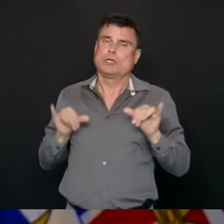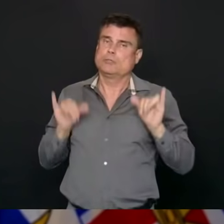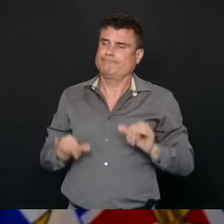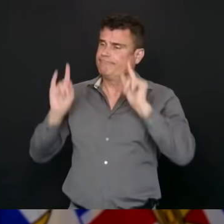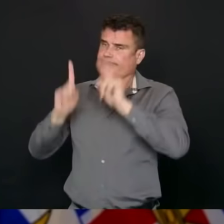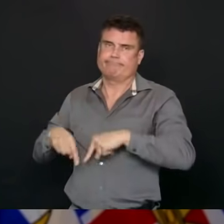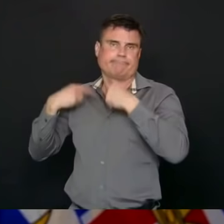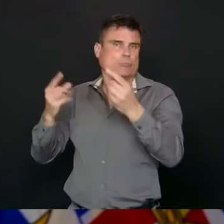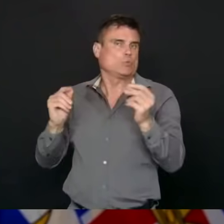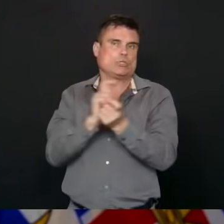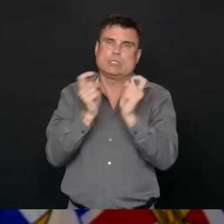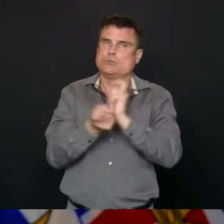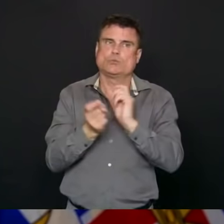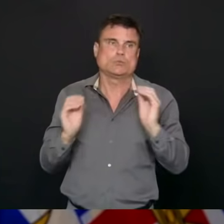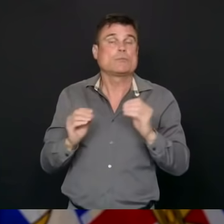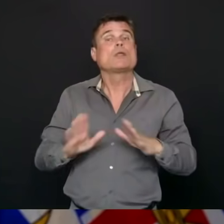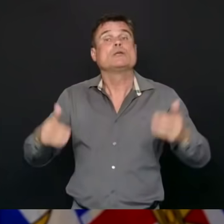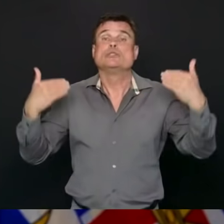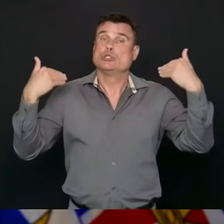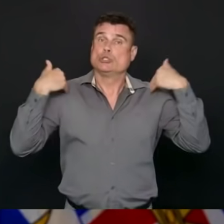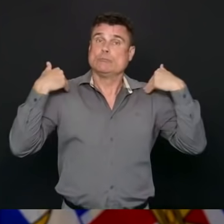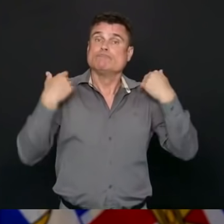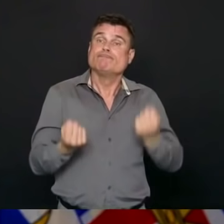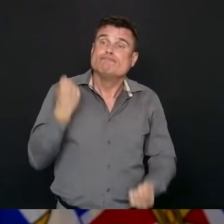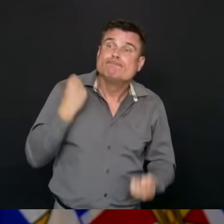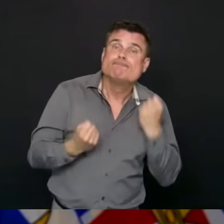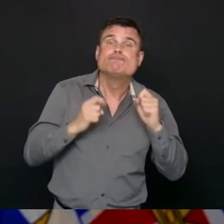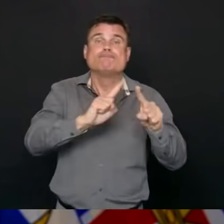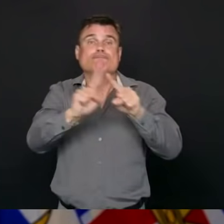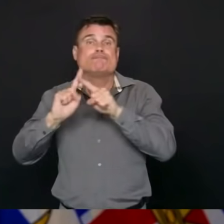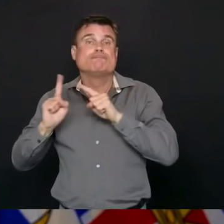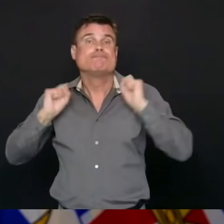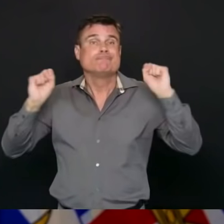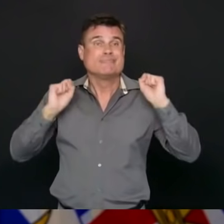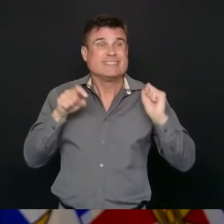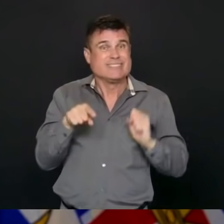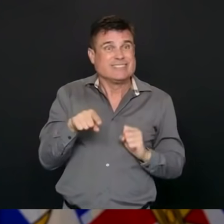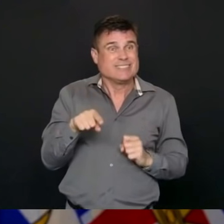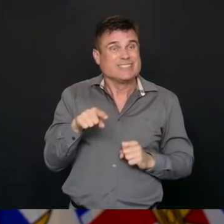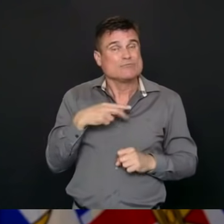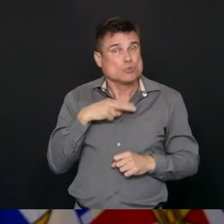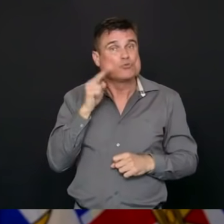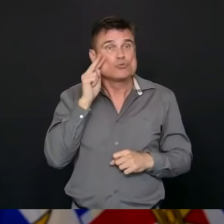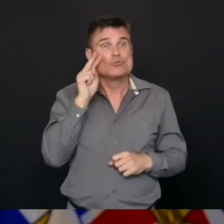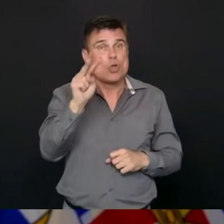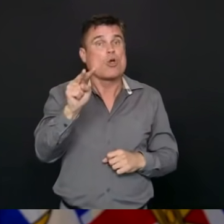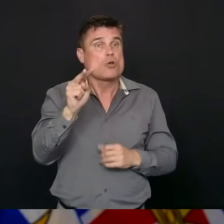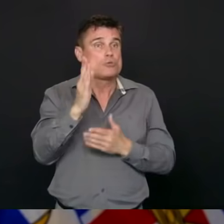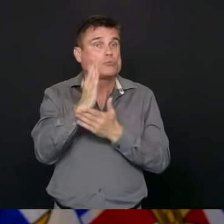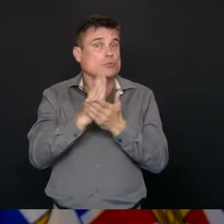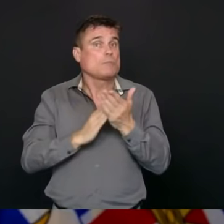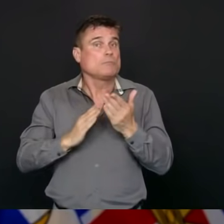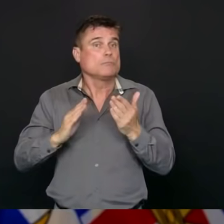The same with gyms, we have had transition . make transmission of the virus in gyms in BC